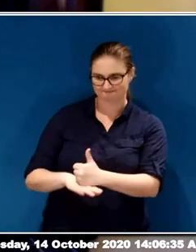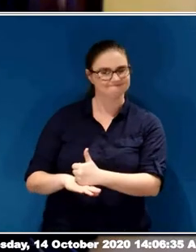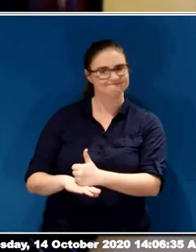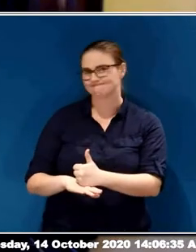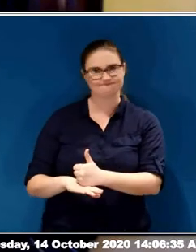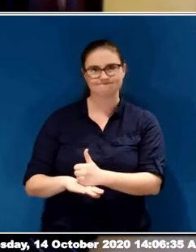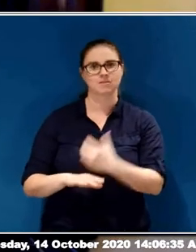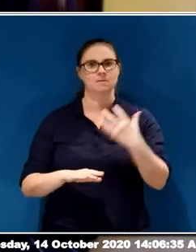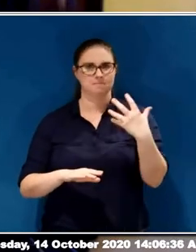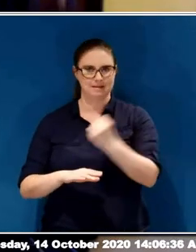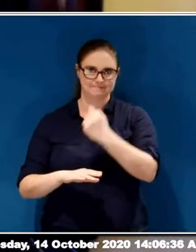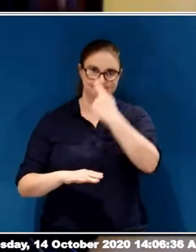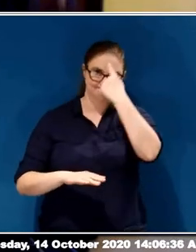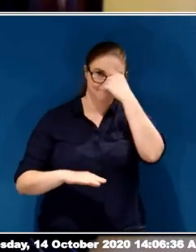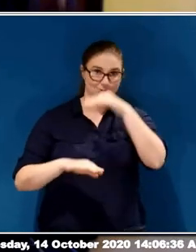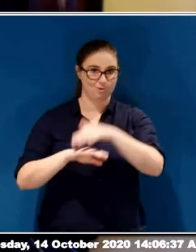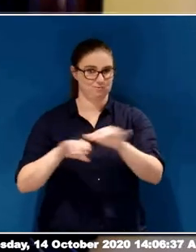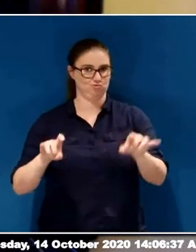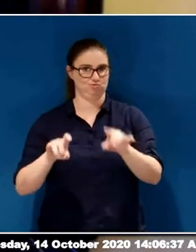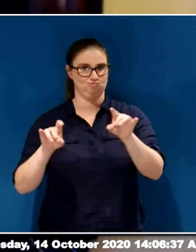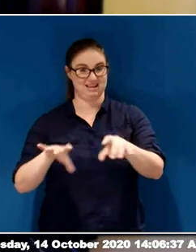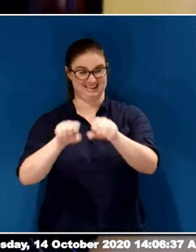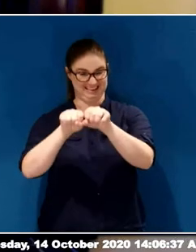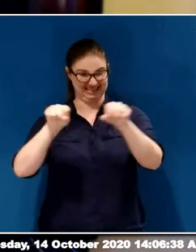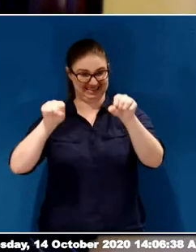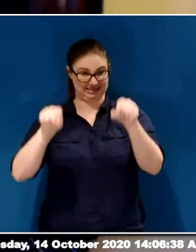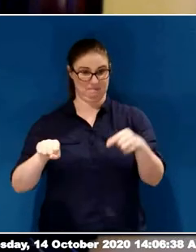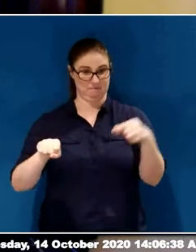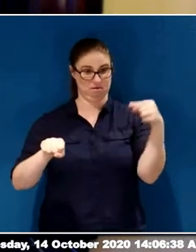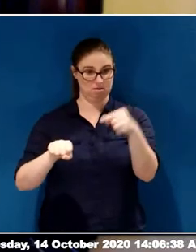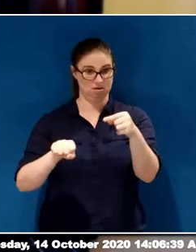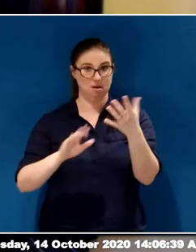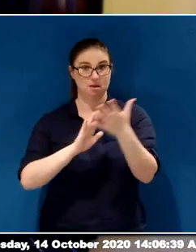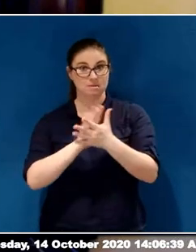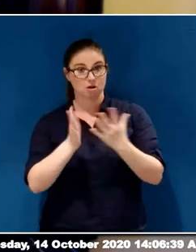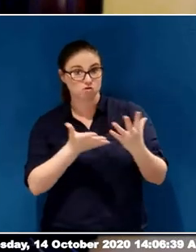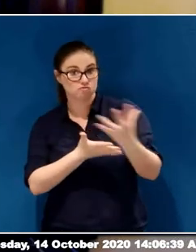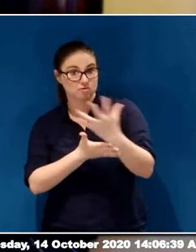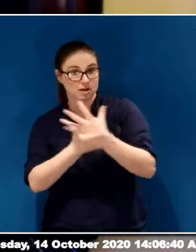resources within a system are available to every child within the system.